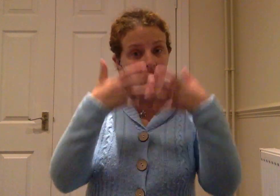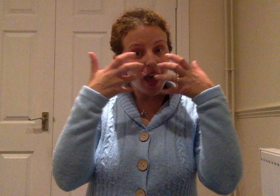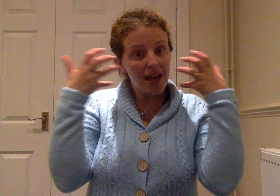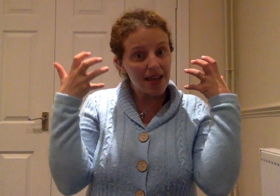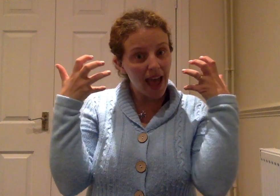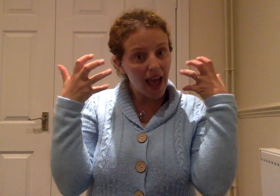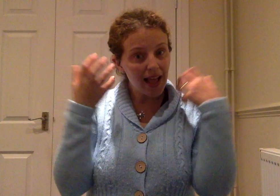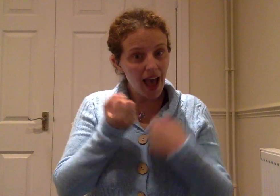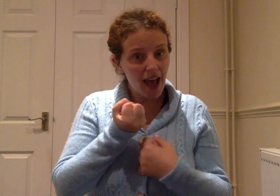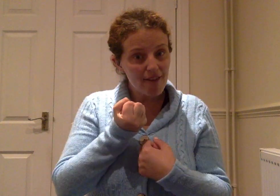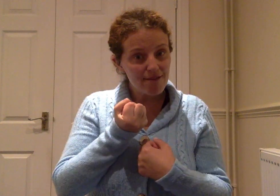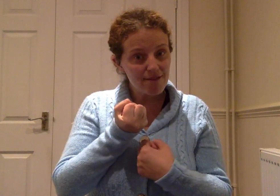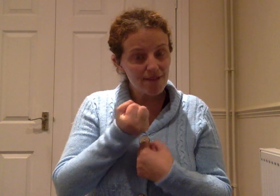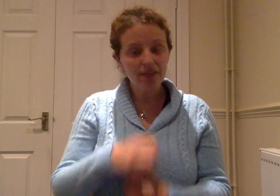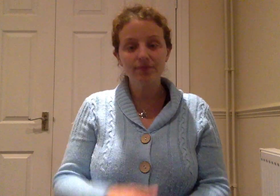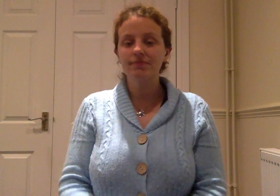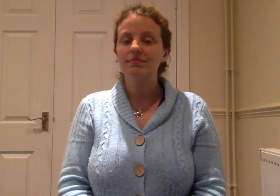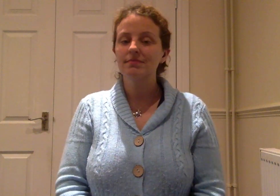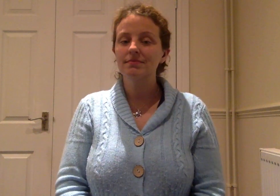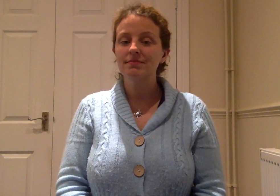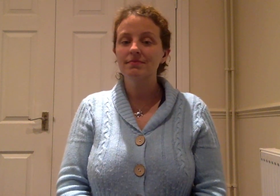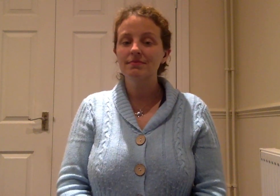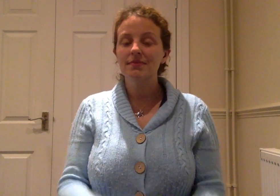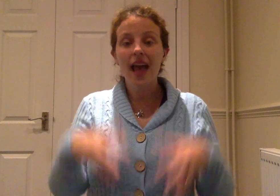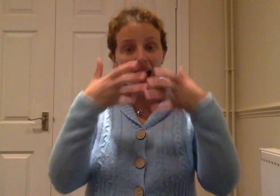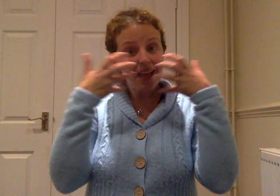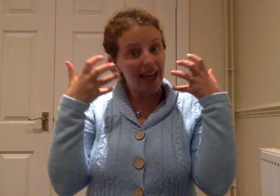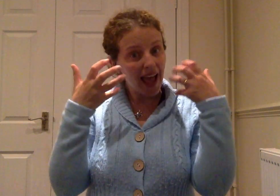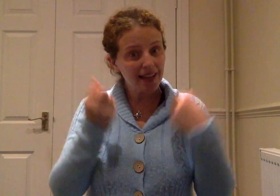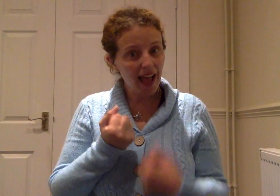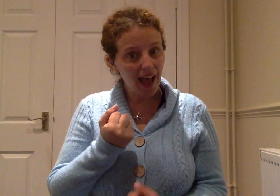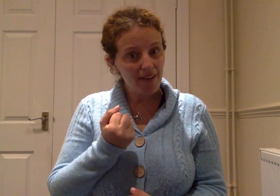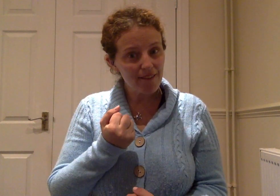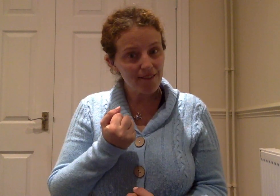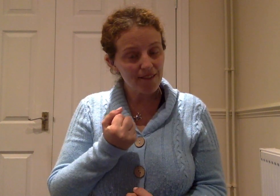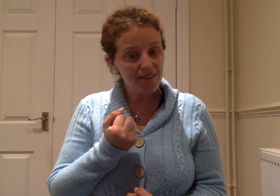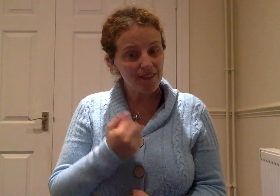Cat have?